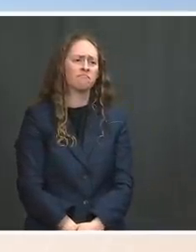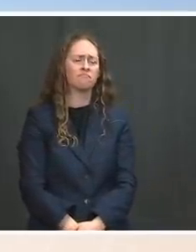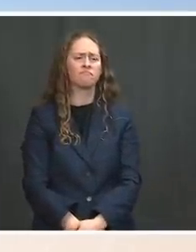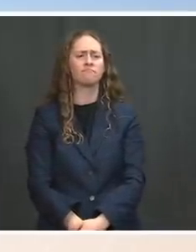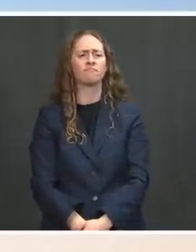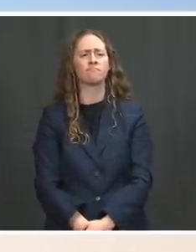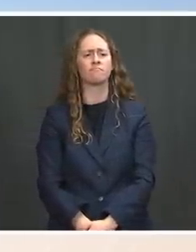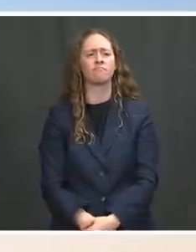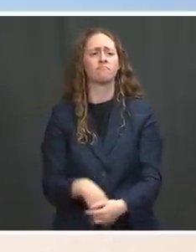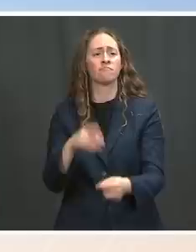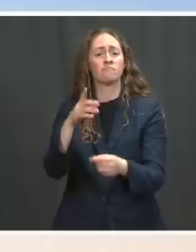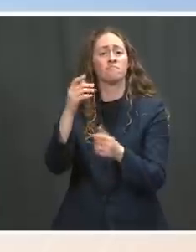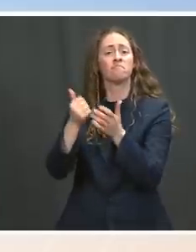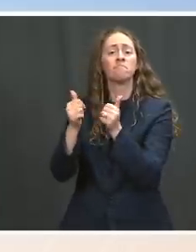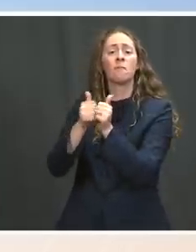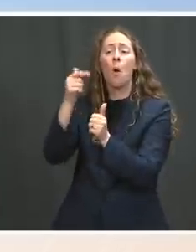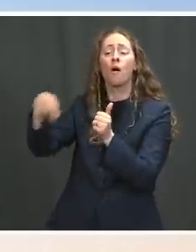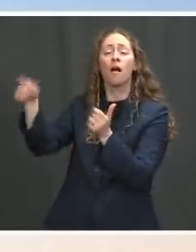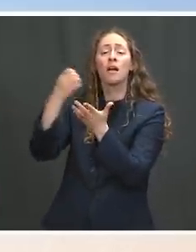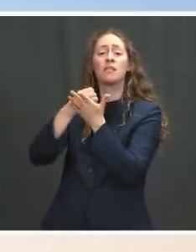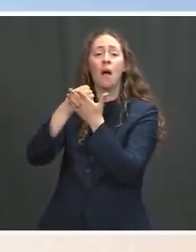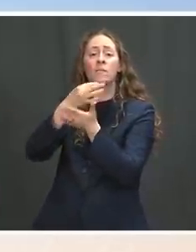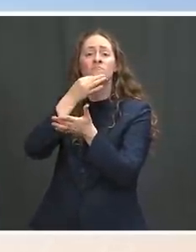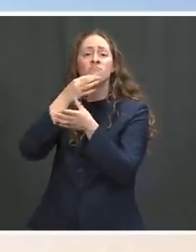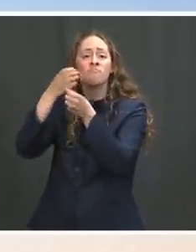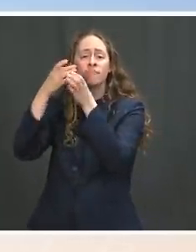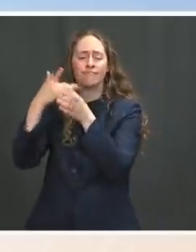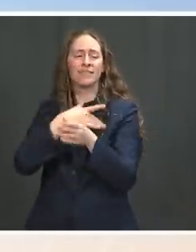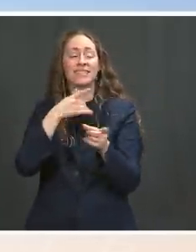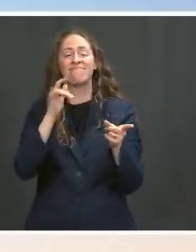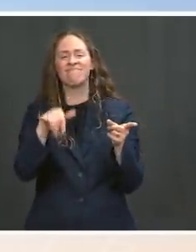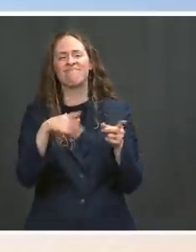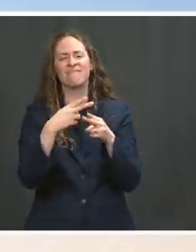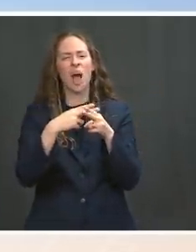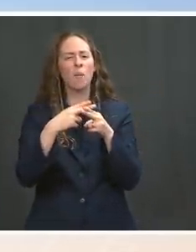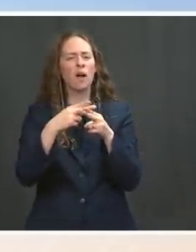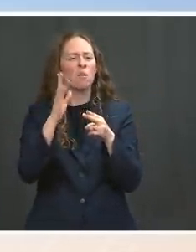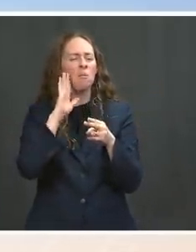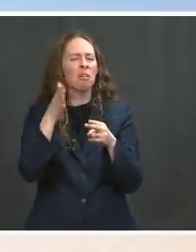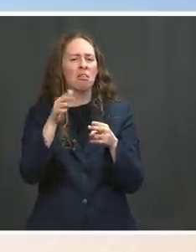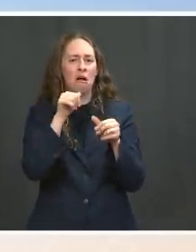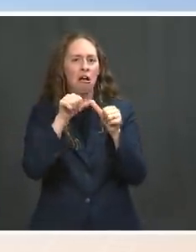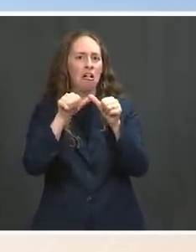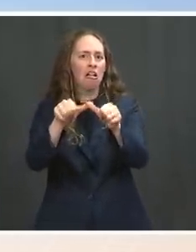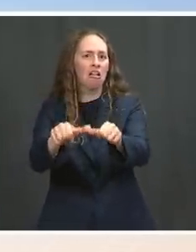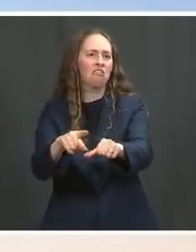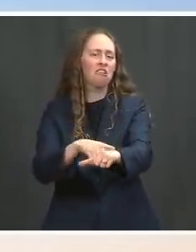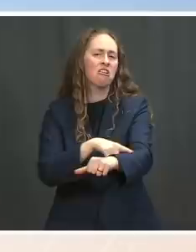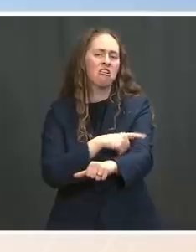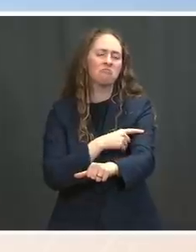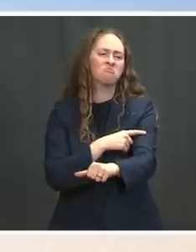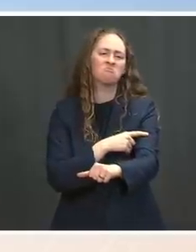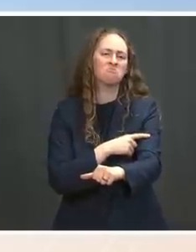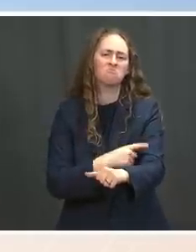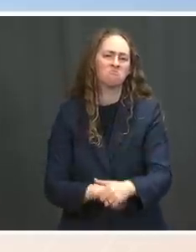It will be interesting to us, I think; hopefully, to others. But, you know, for example, that -- as we looked at this data.